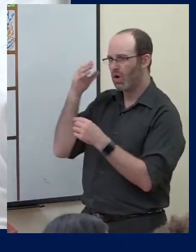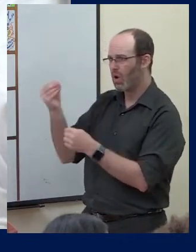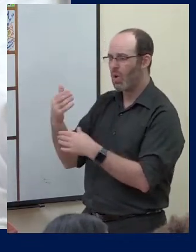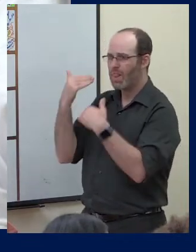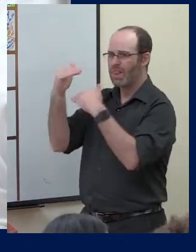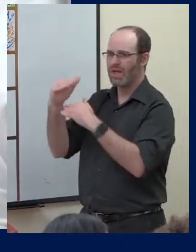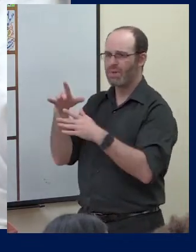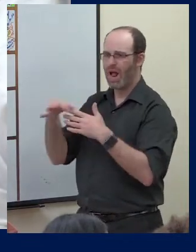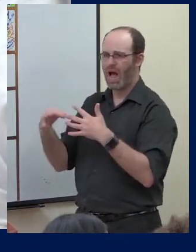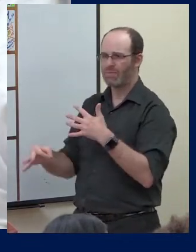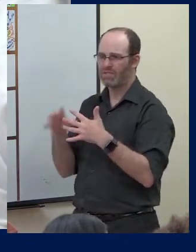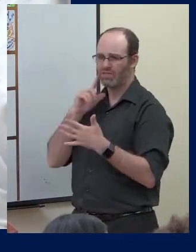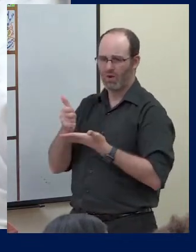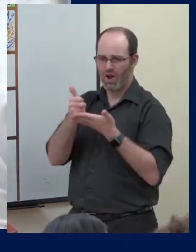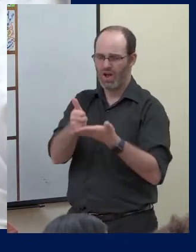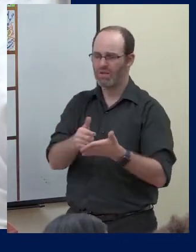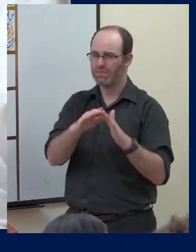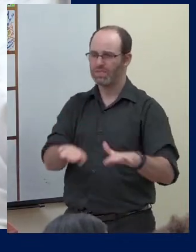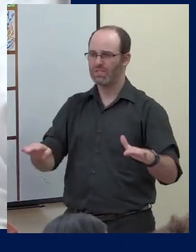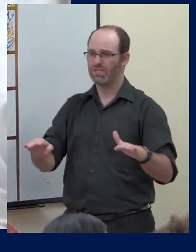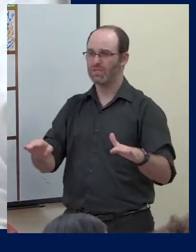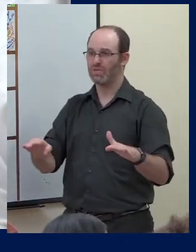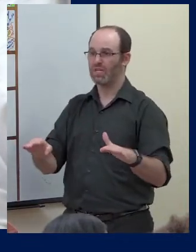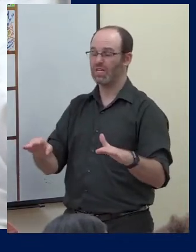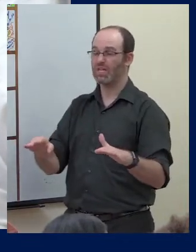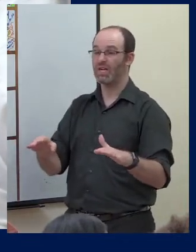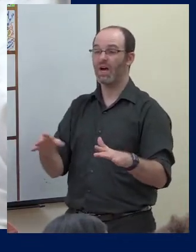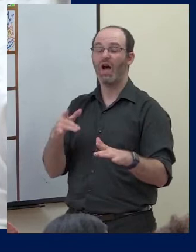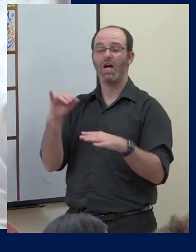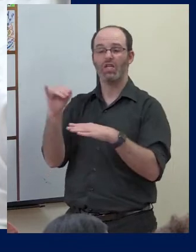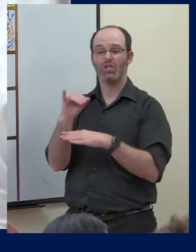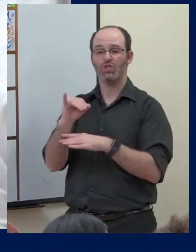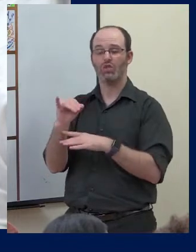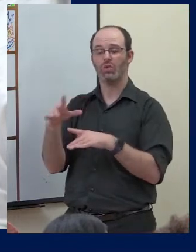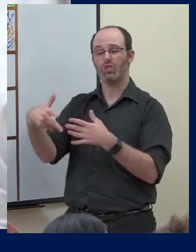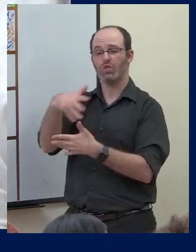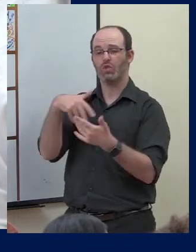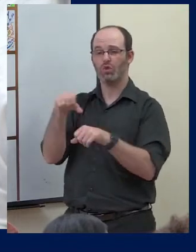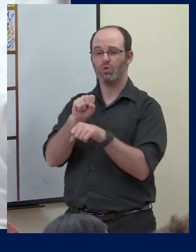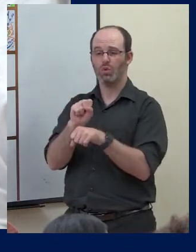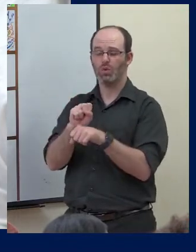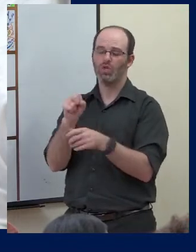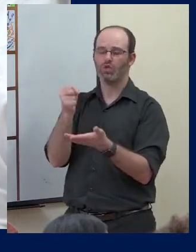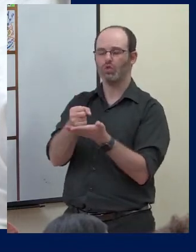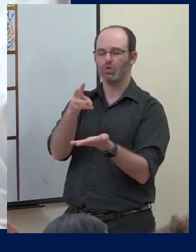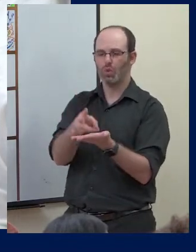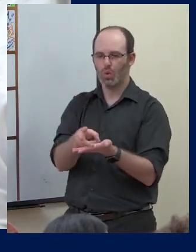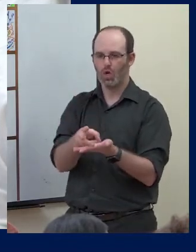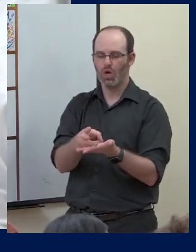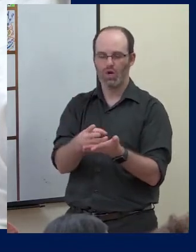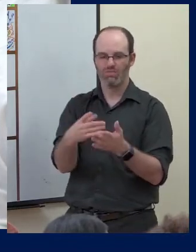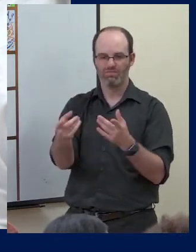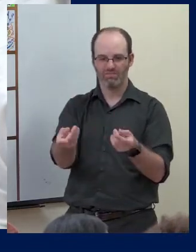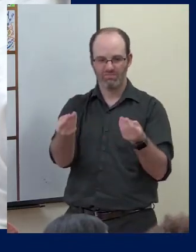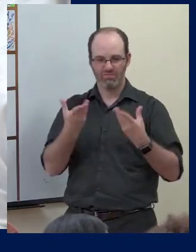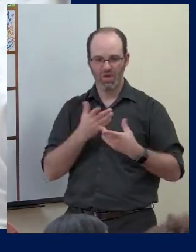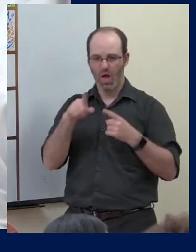We discovered LIP through a referral from an insurance social worker and it has been a game changer.